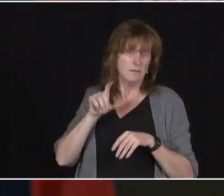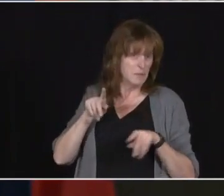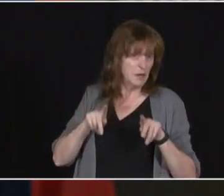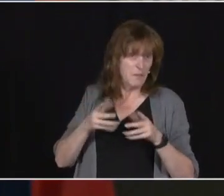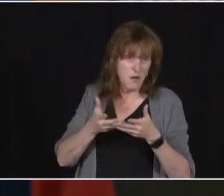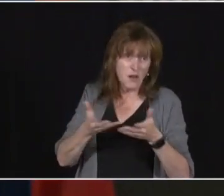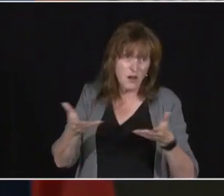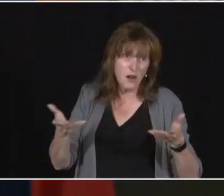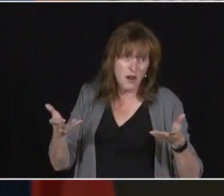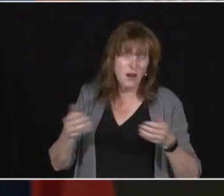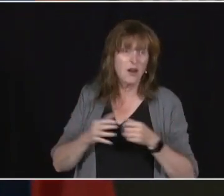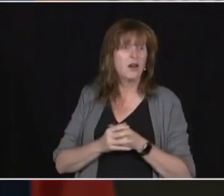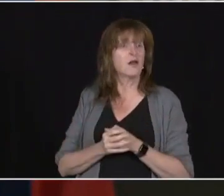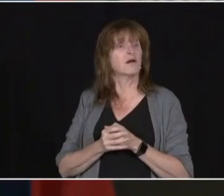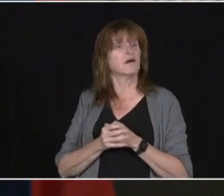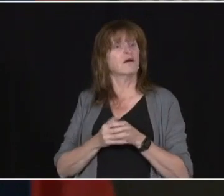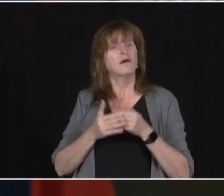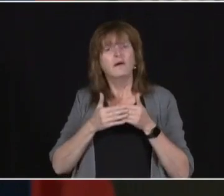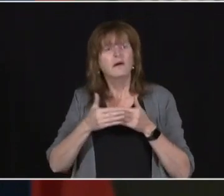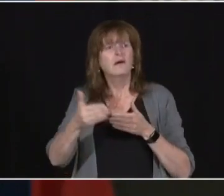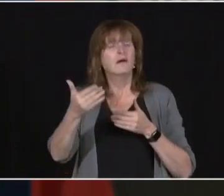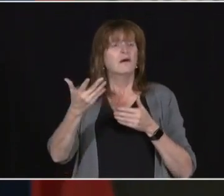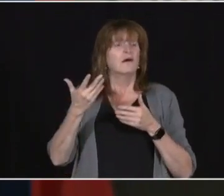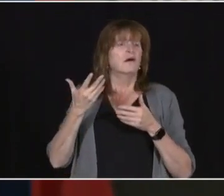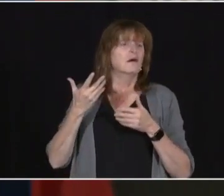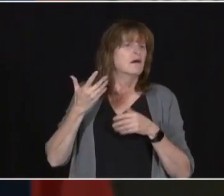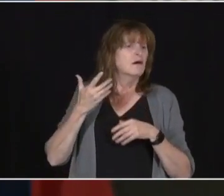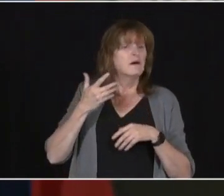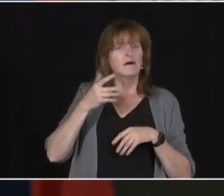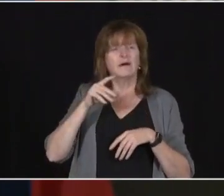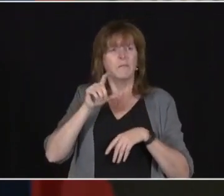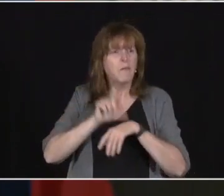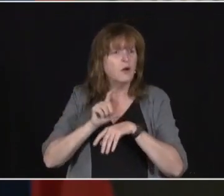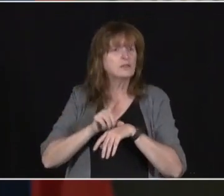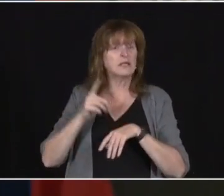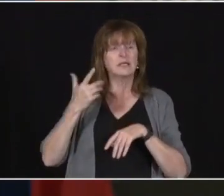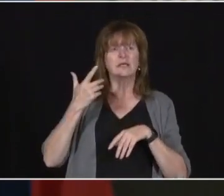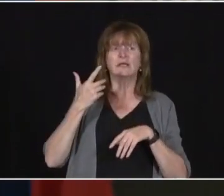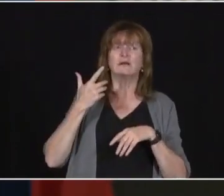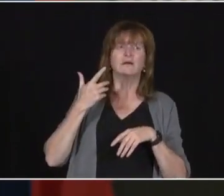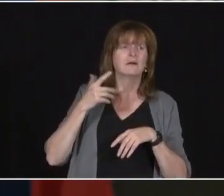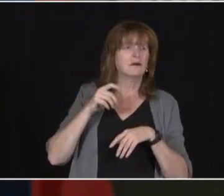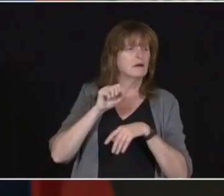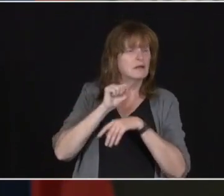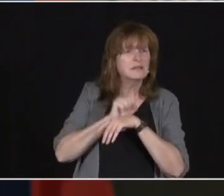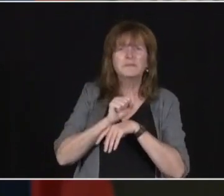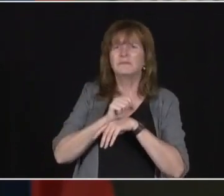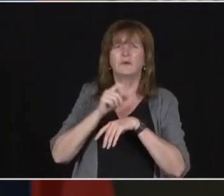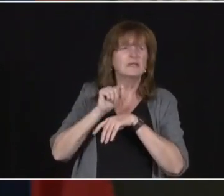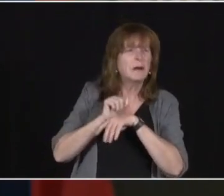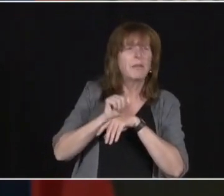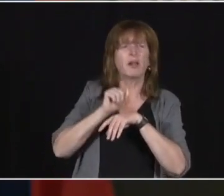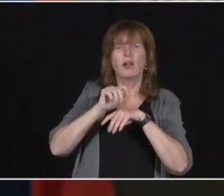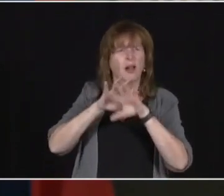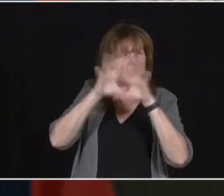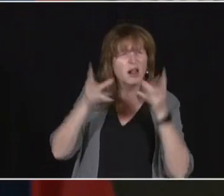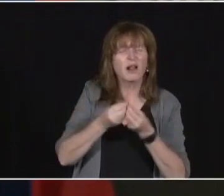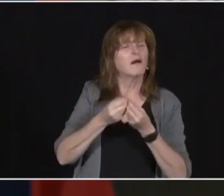an important weekend for Muslims. I wonder if you have any updates on future objectives for mosques, synagogues. We have not heard too much besides the drive-in